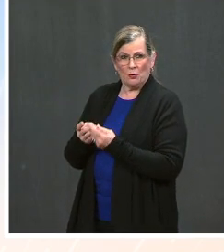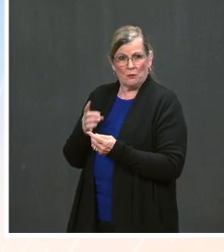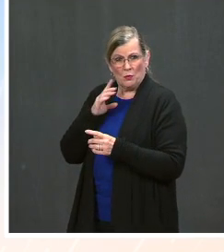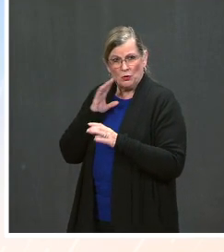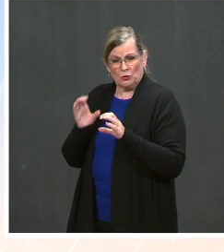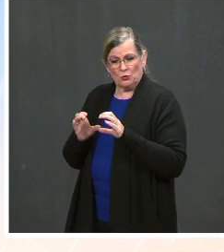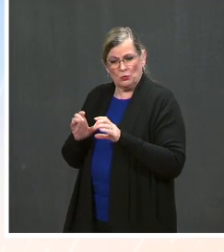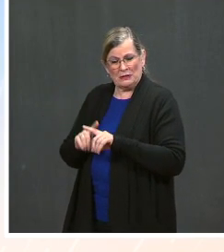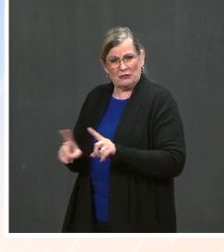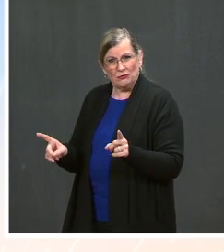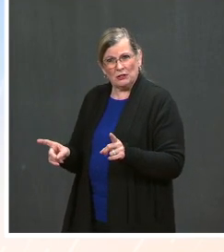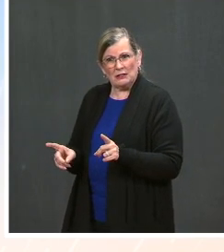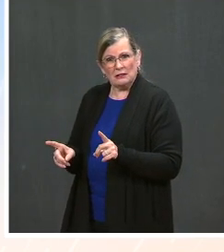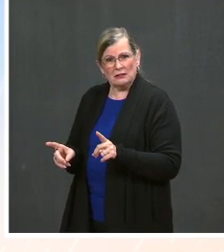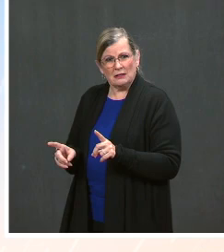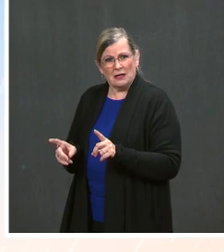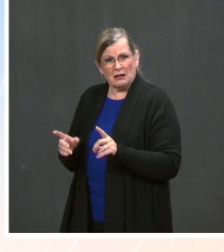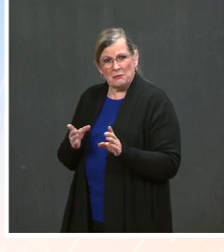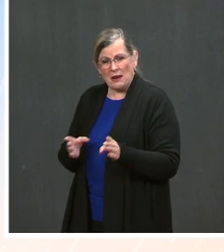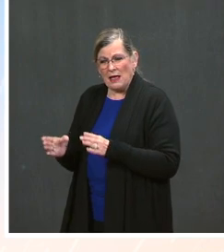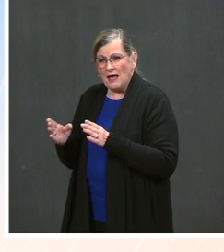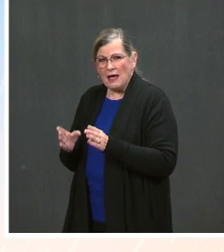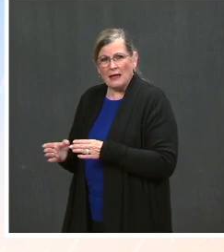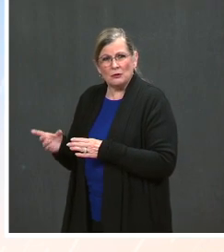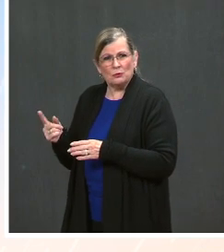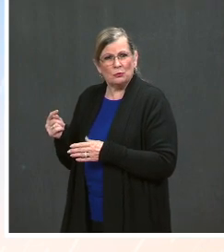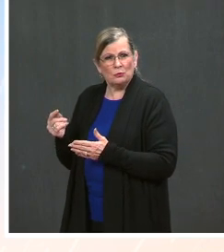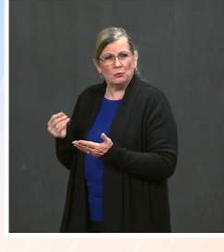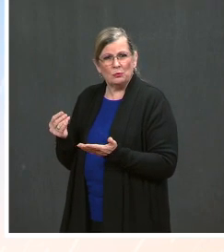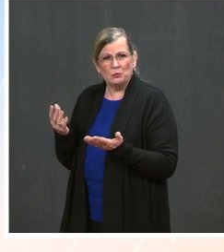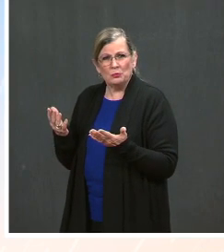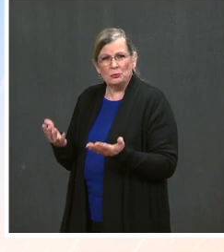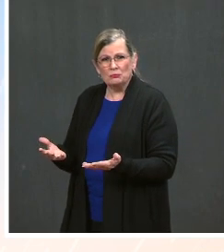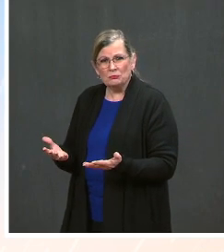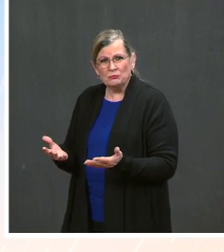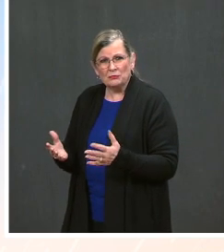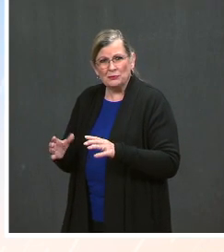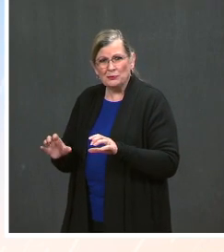the way you count in terms data for people? Secretary Walsh: So today was my first jobs today.